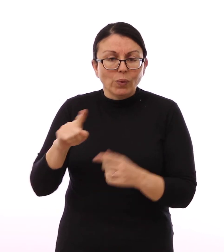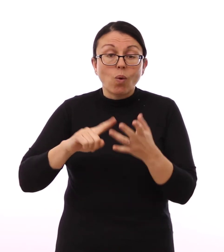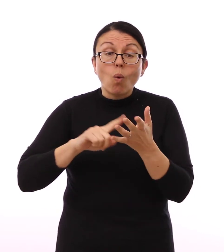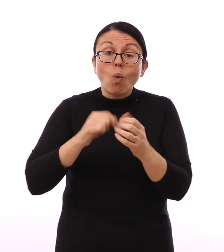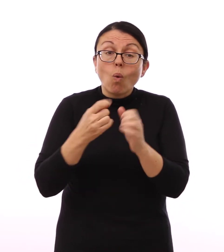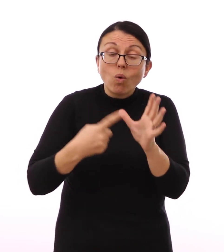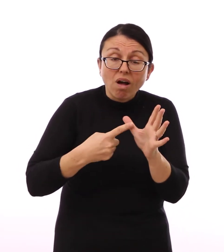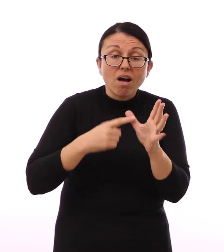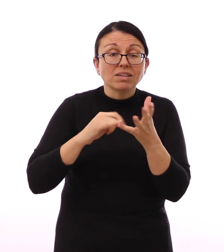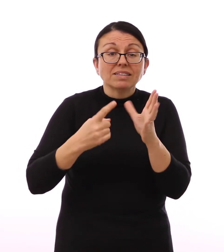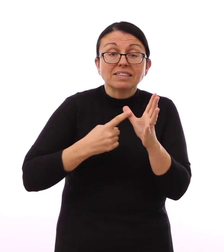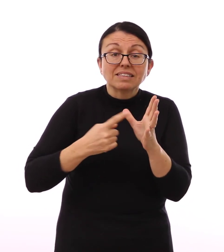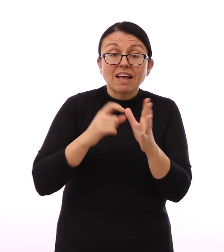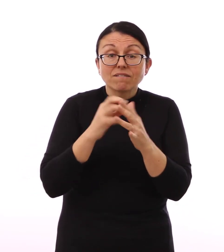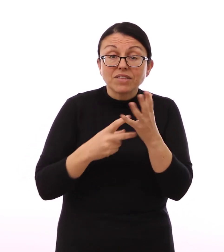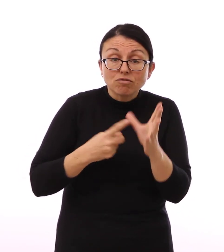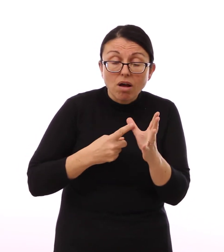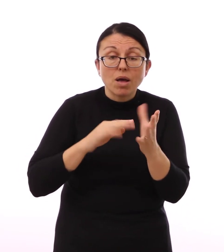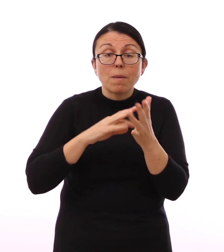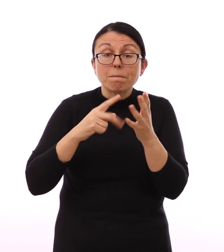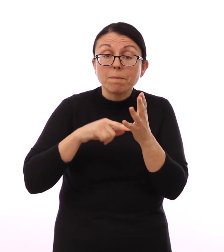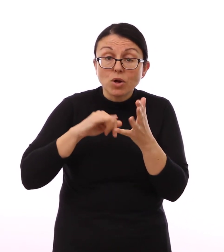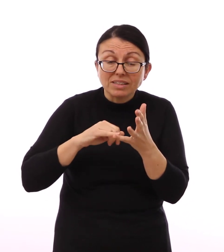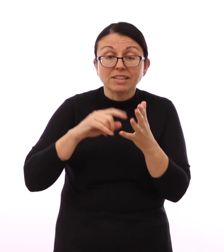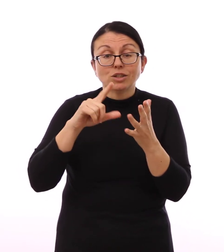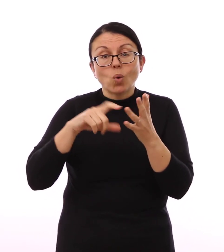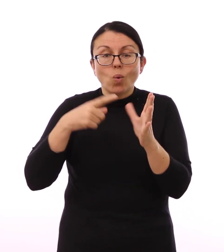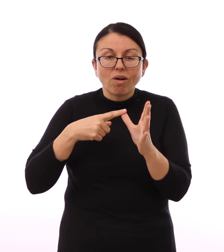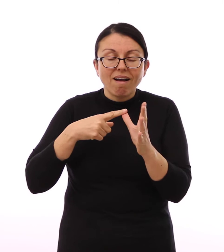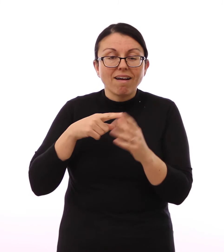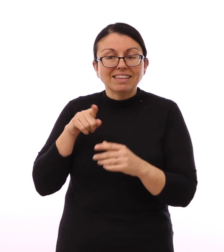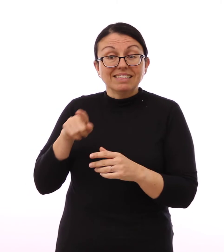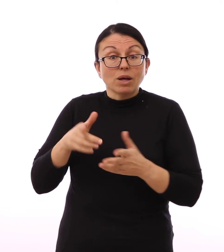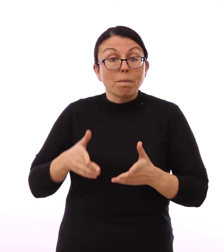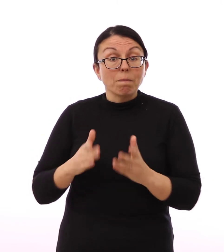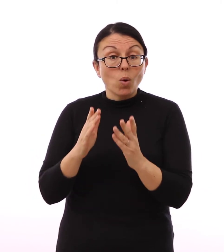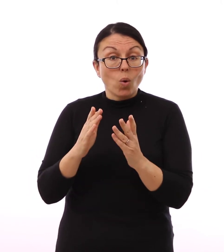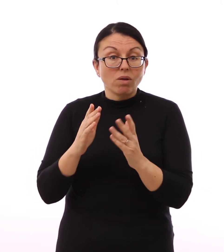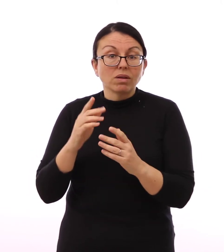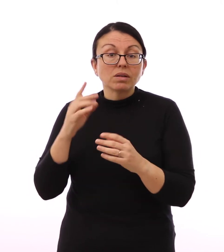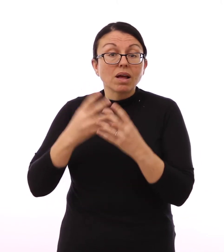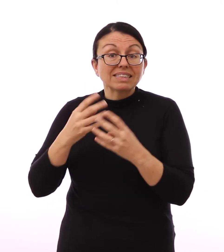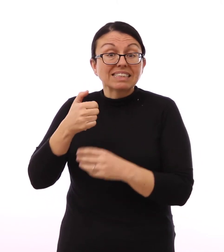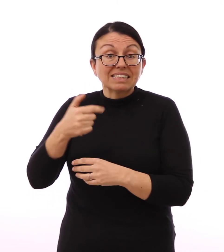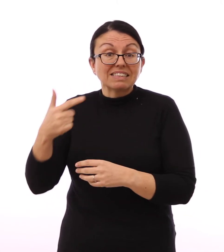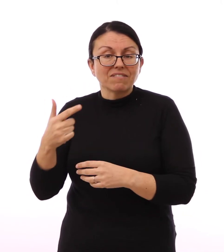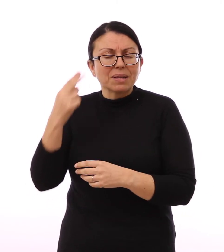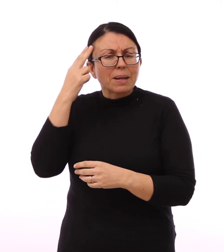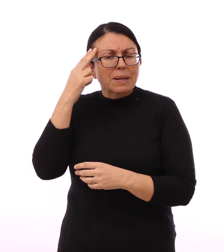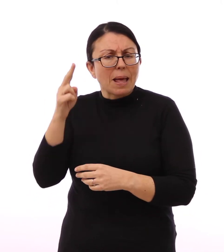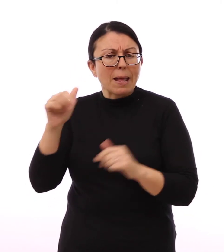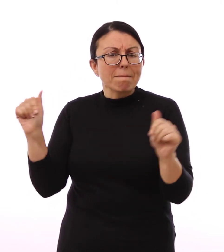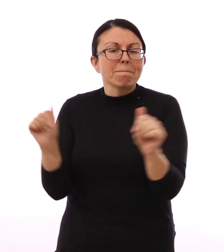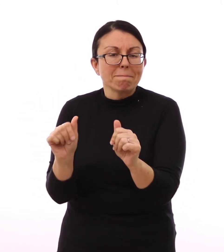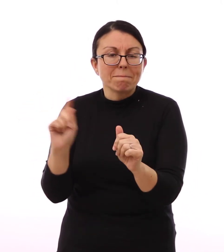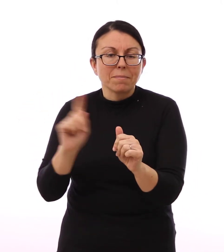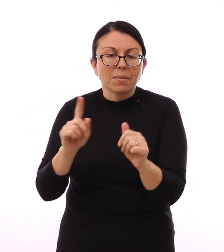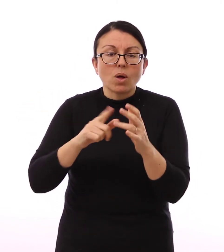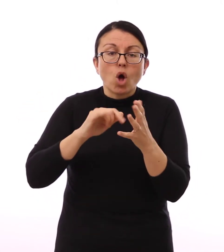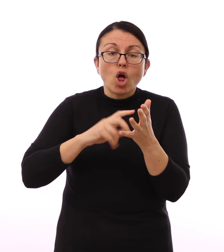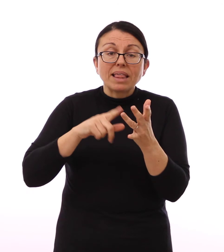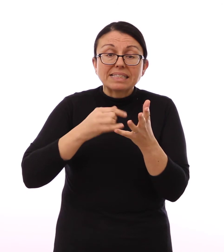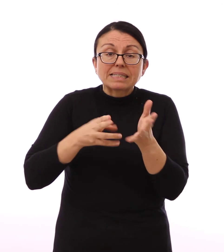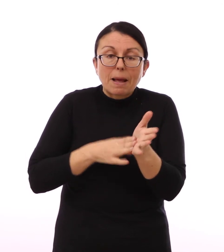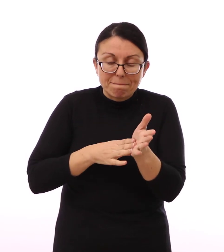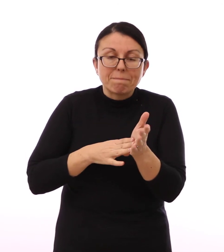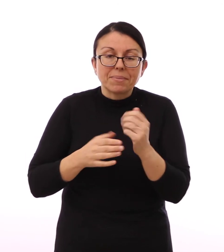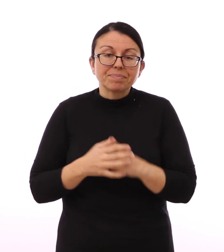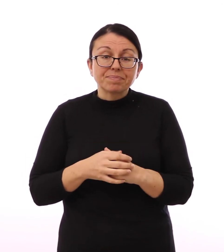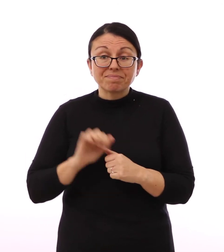Olga Saavedra Montes de Oca (aka Olisam, b.1967)